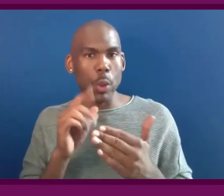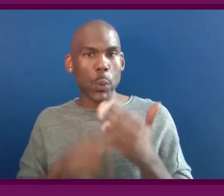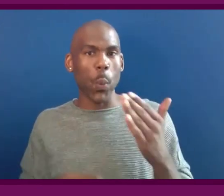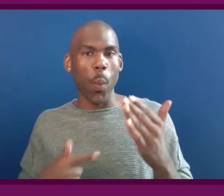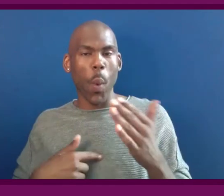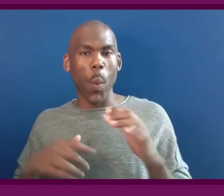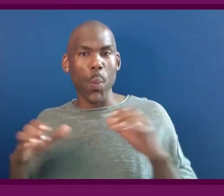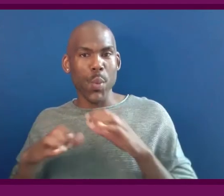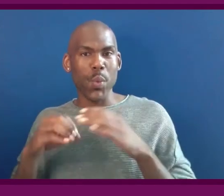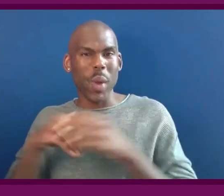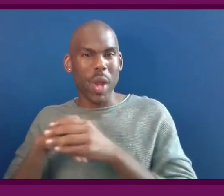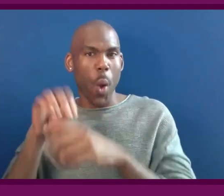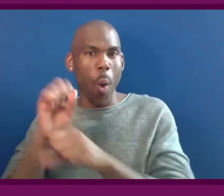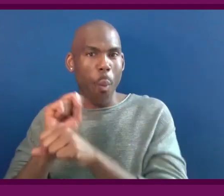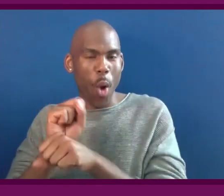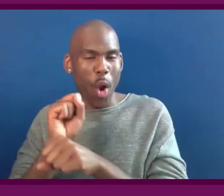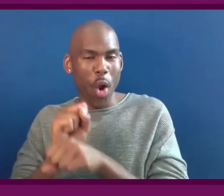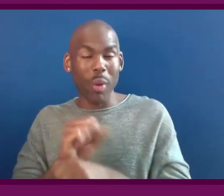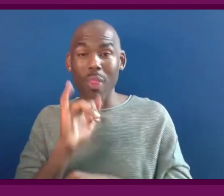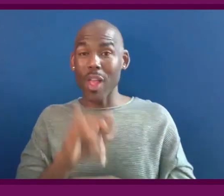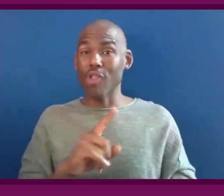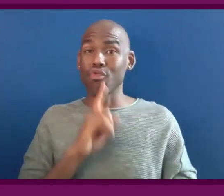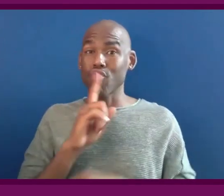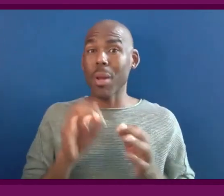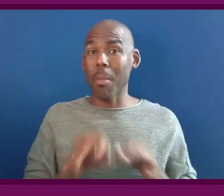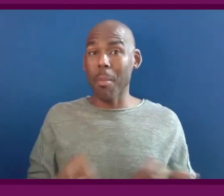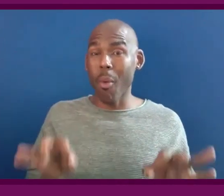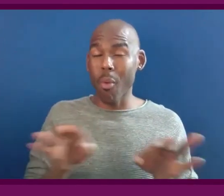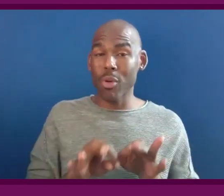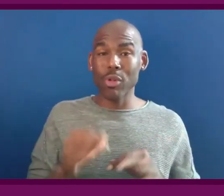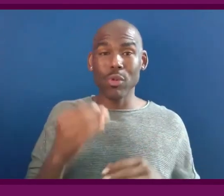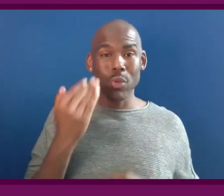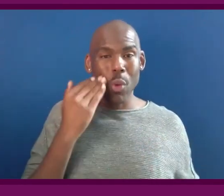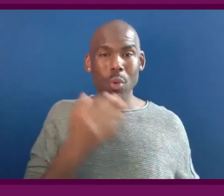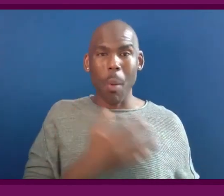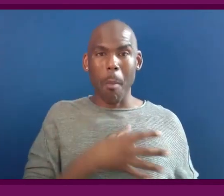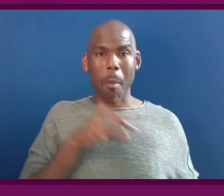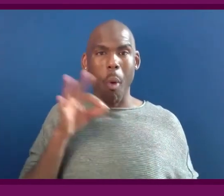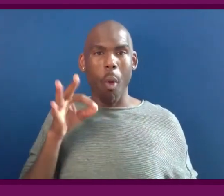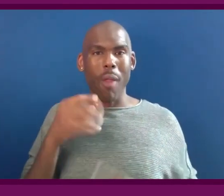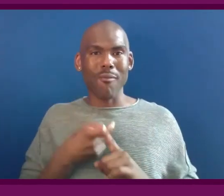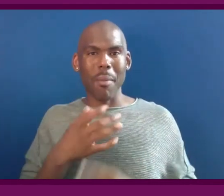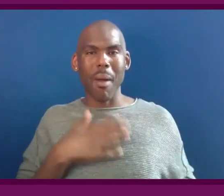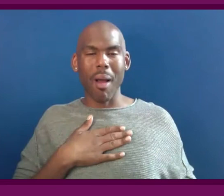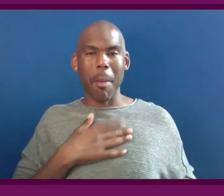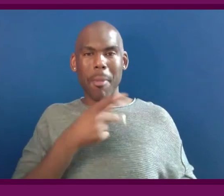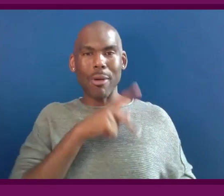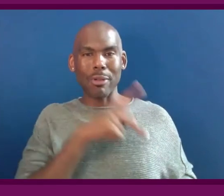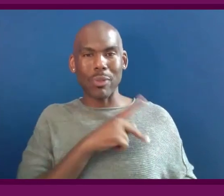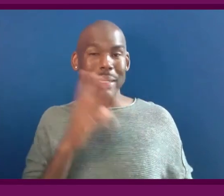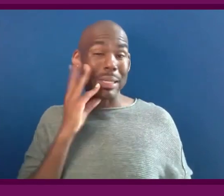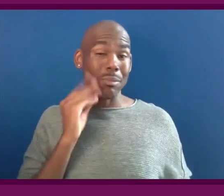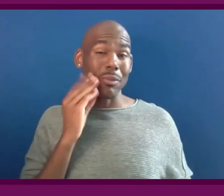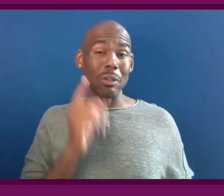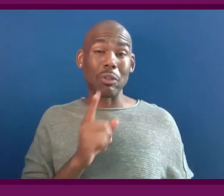Especially in the non-profit space, it's really important to draw from our own personal experiences, for sure.